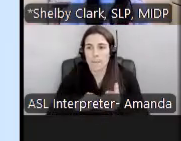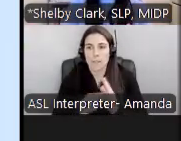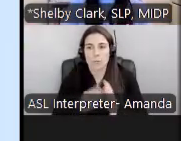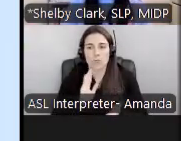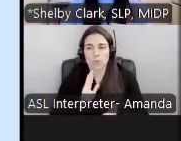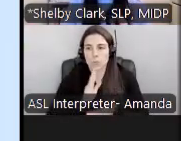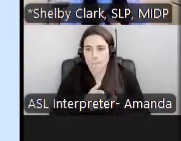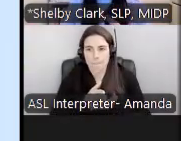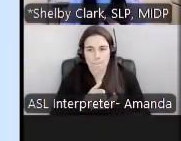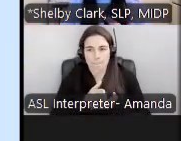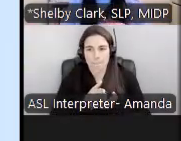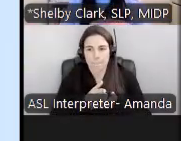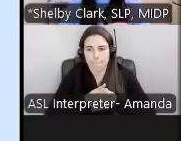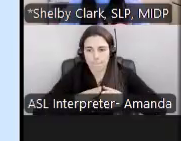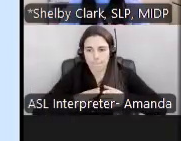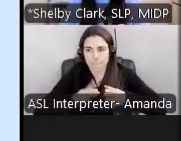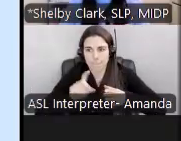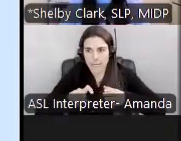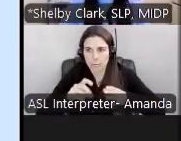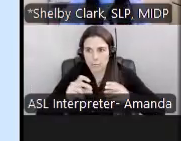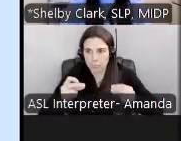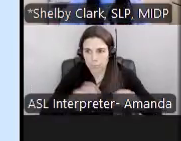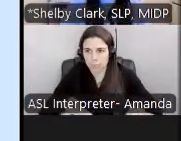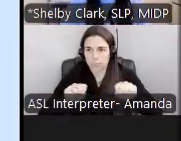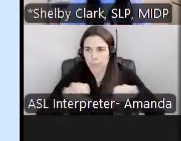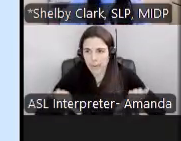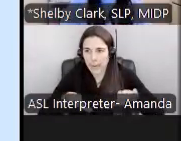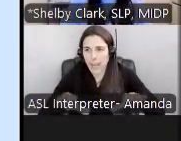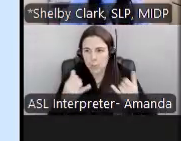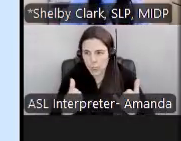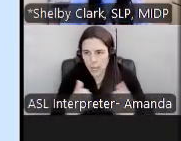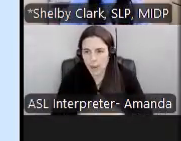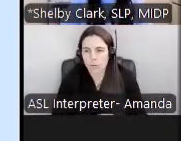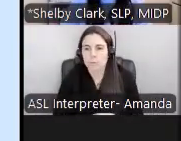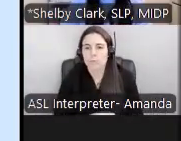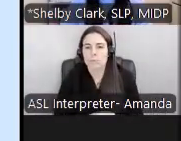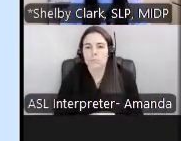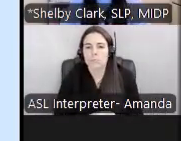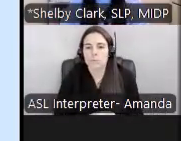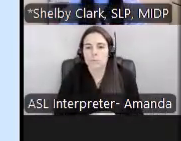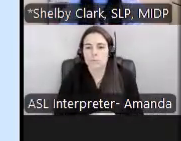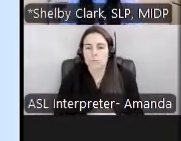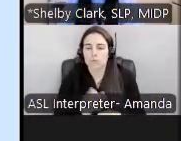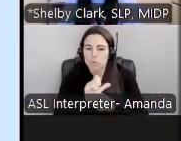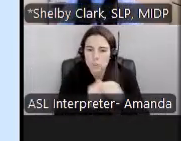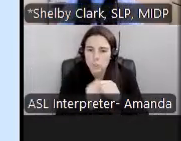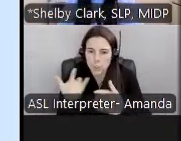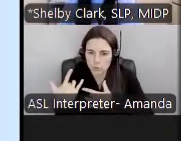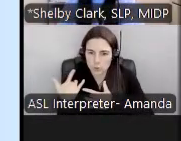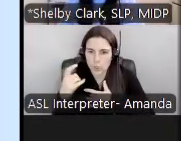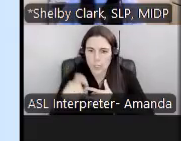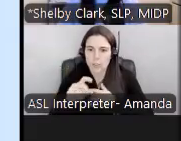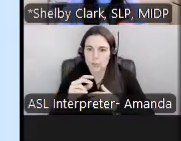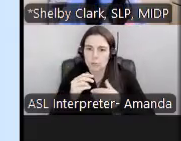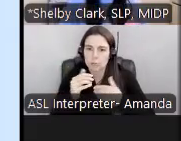A structural concern means proceed with caution and monitor closely. And a construction variance means a typical